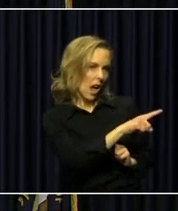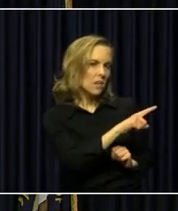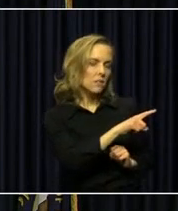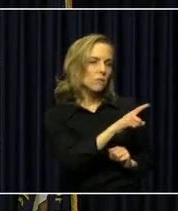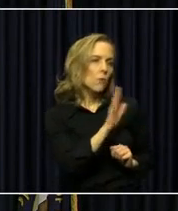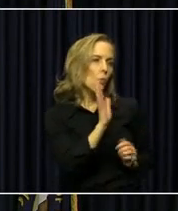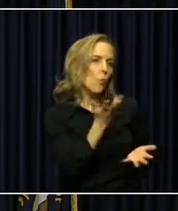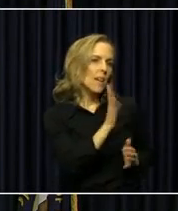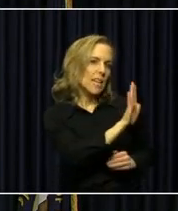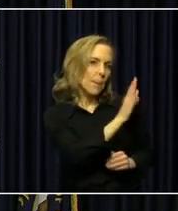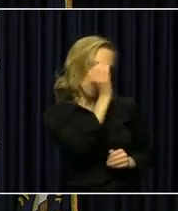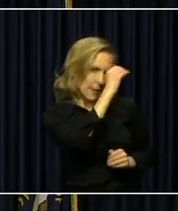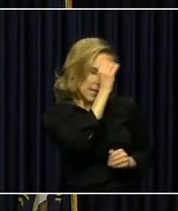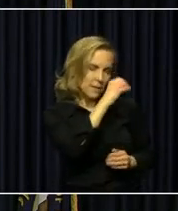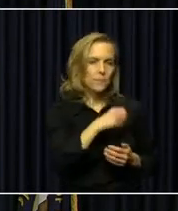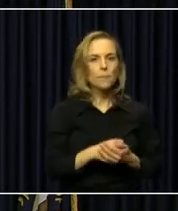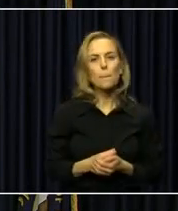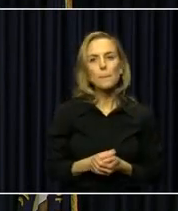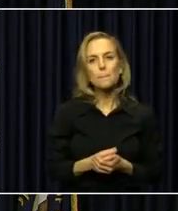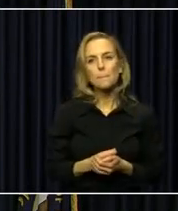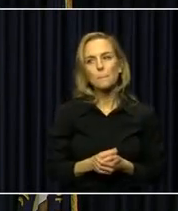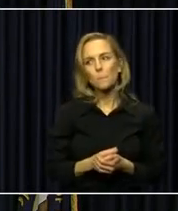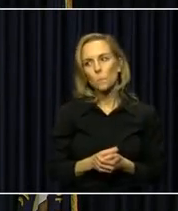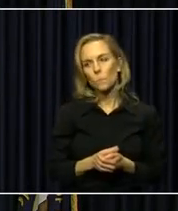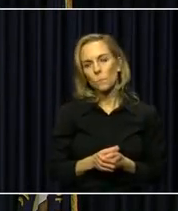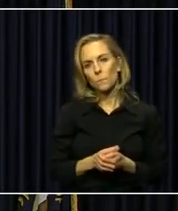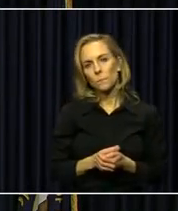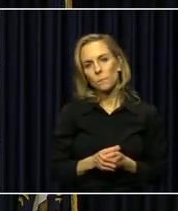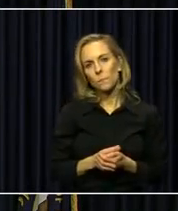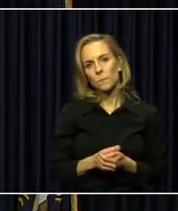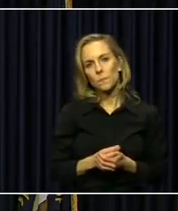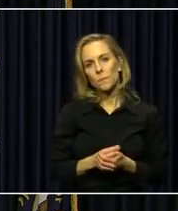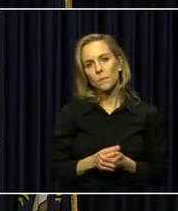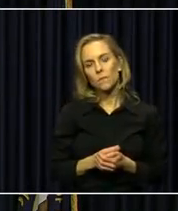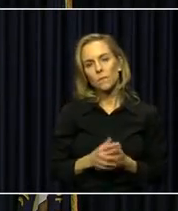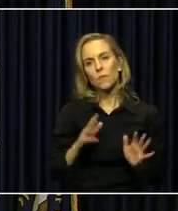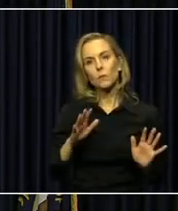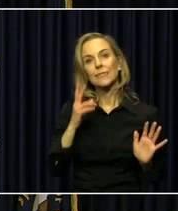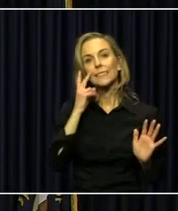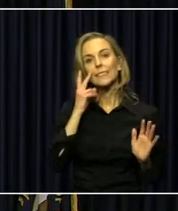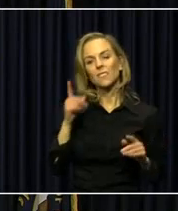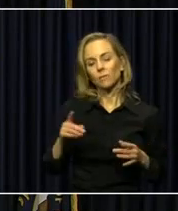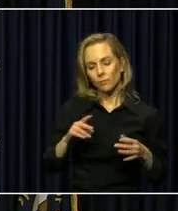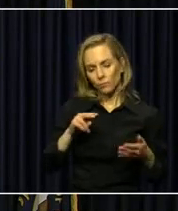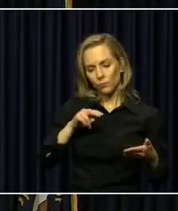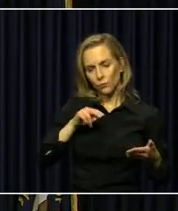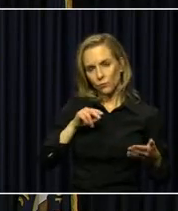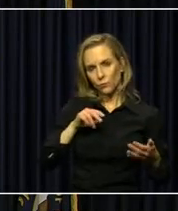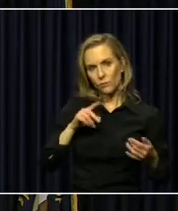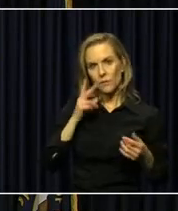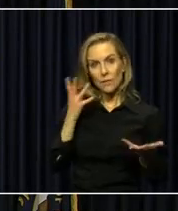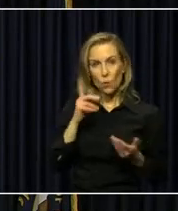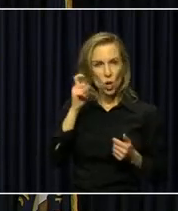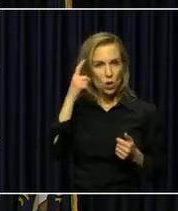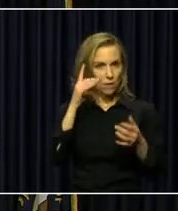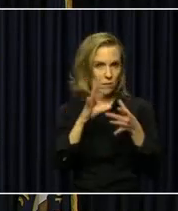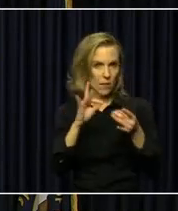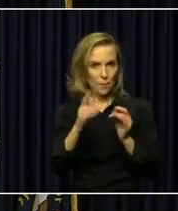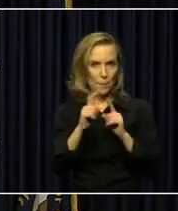ELEANOR. ON GREEN RIVER CORRECTIONAL